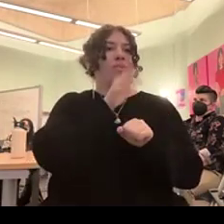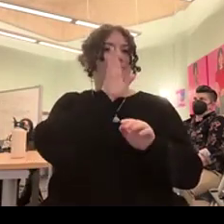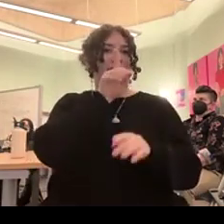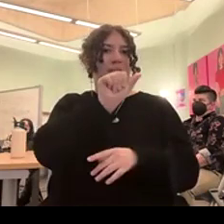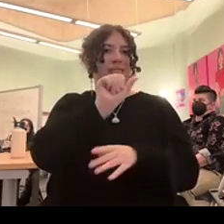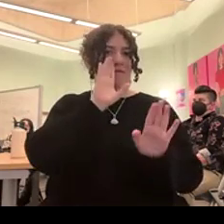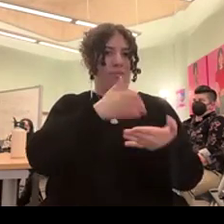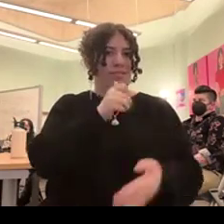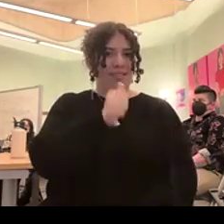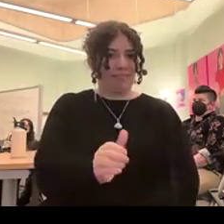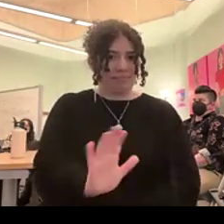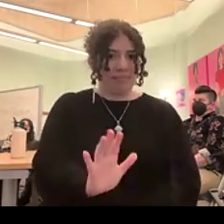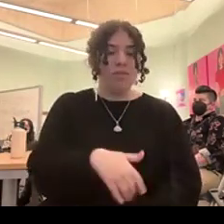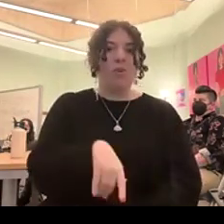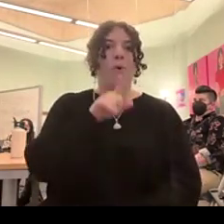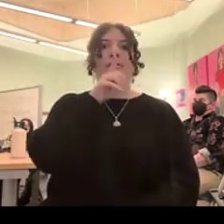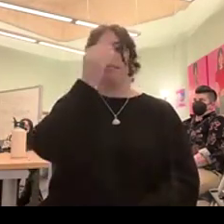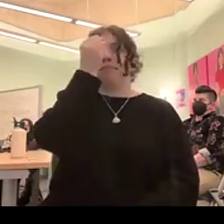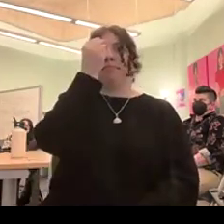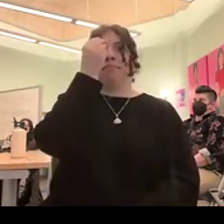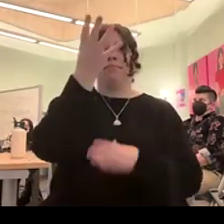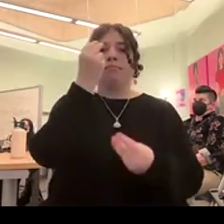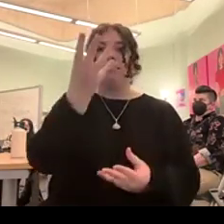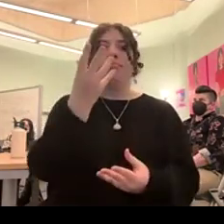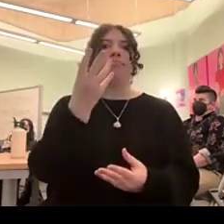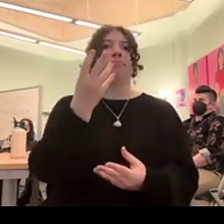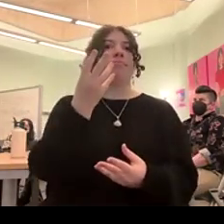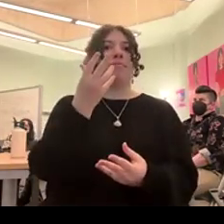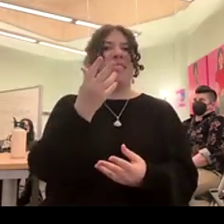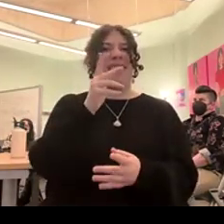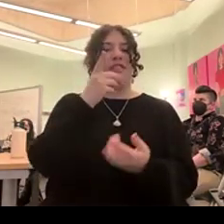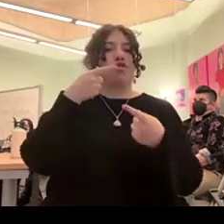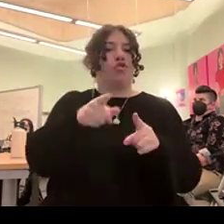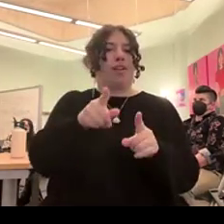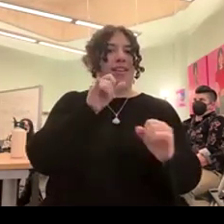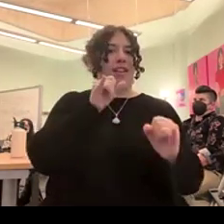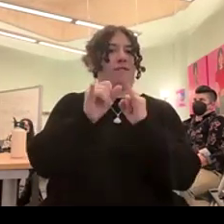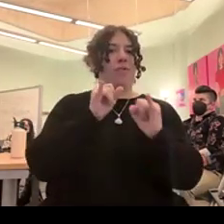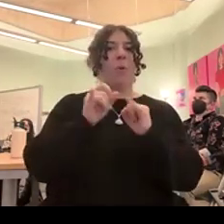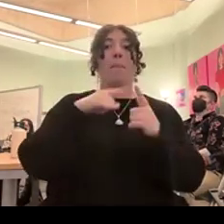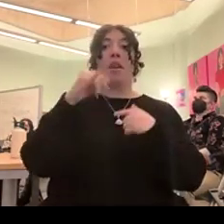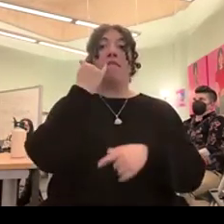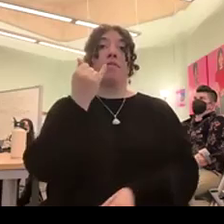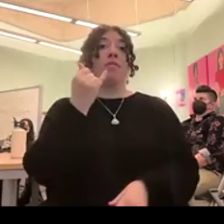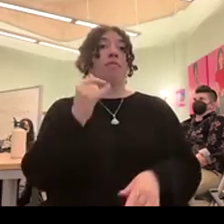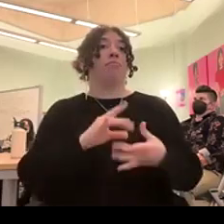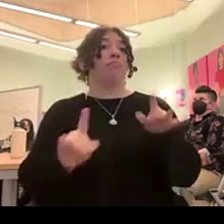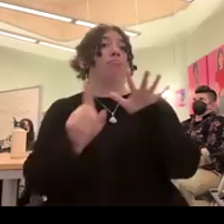weren't disability-focused. So I didn't really disclose anything there, and if it did come up,